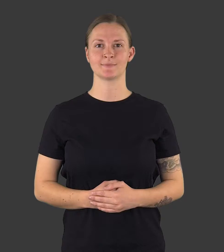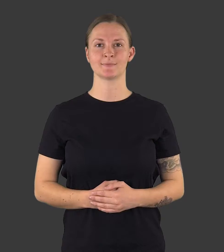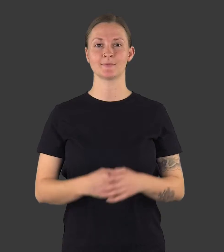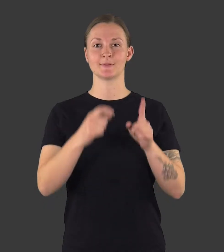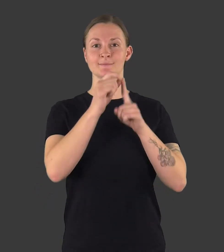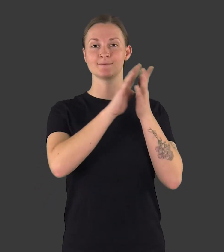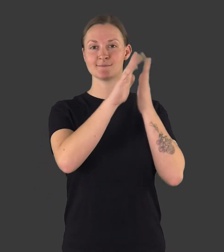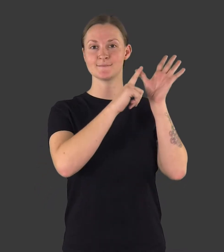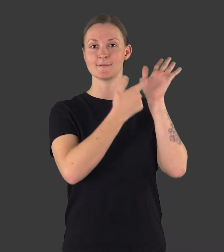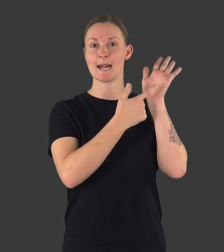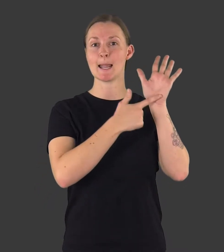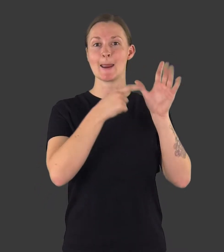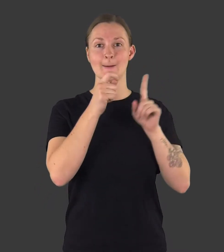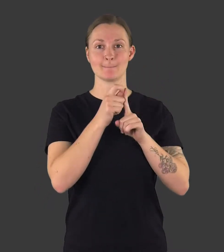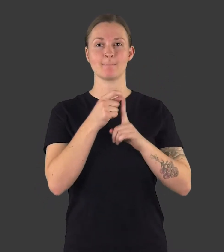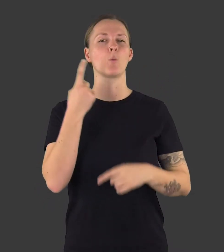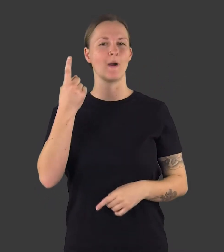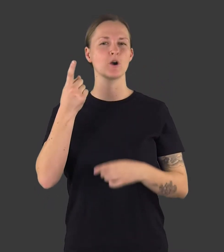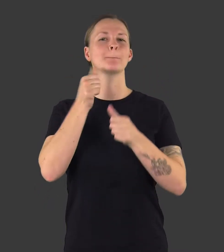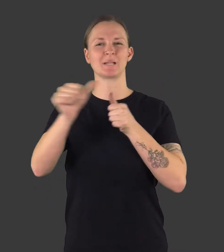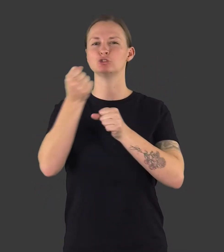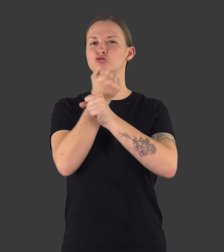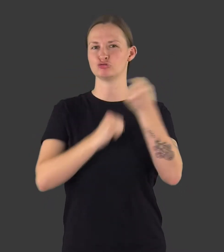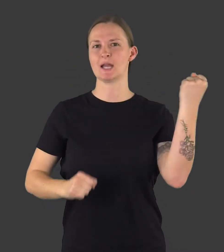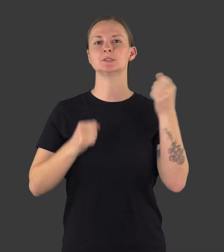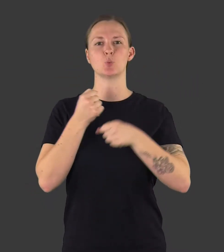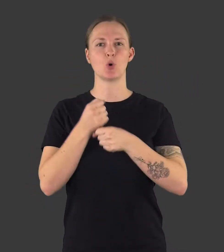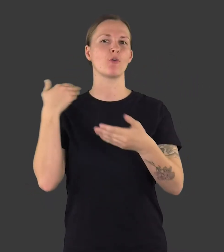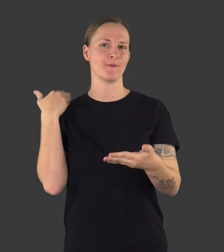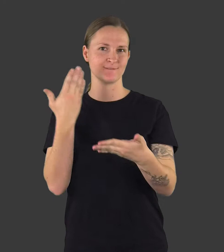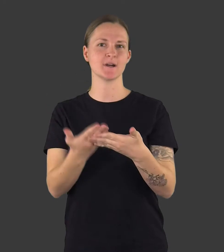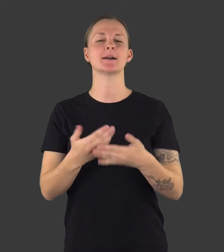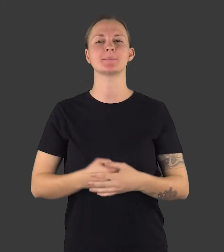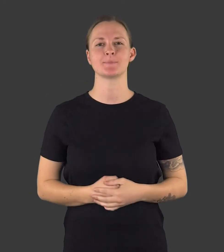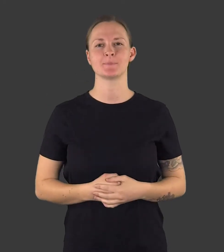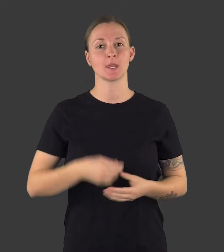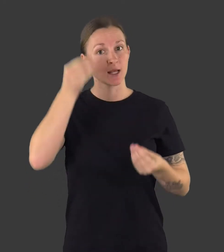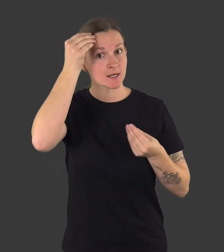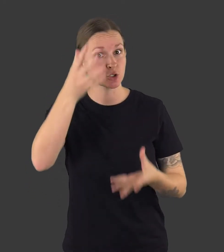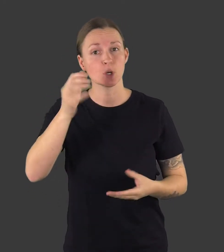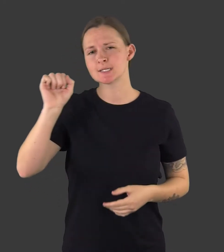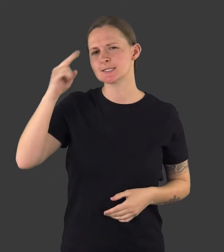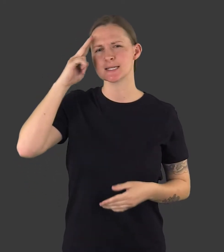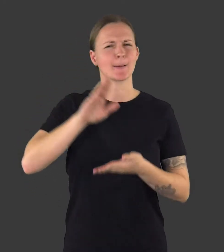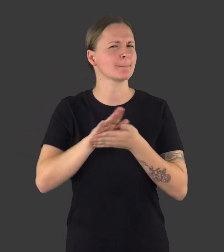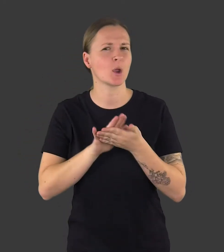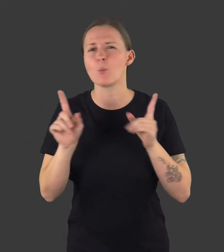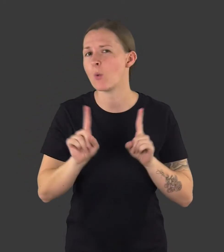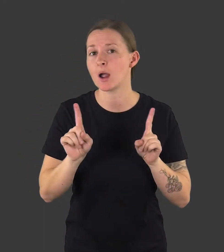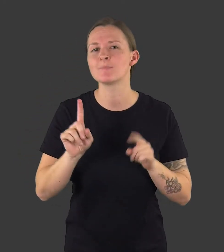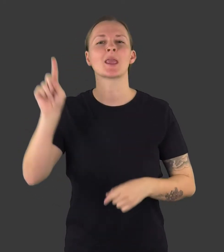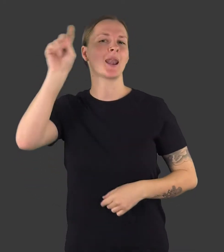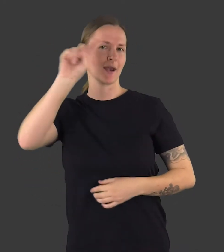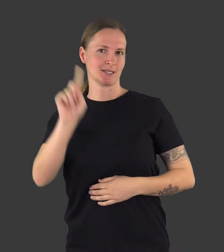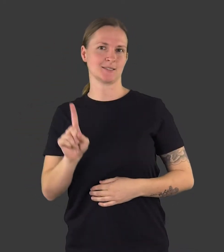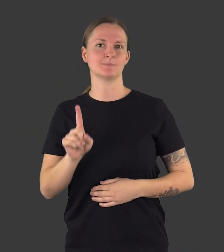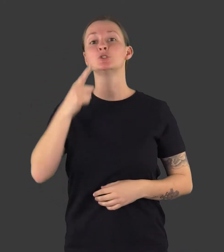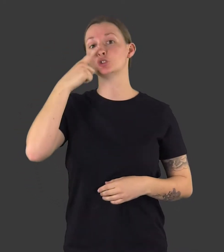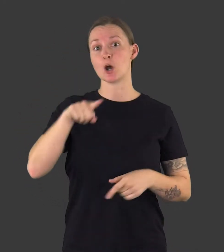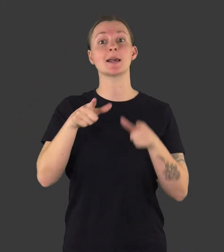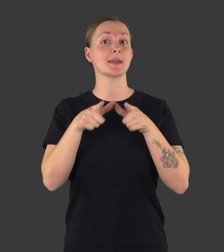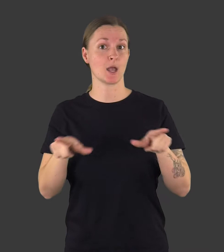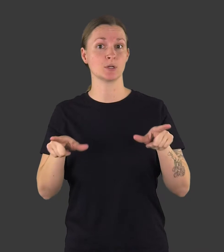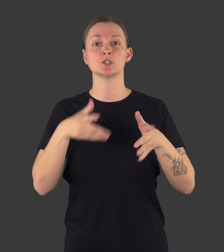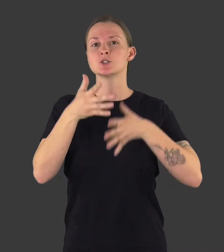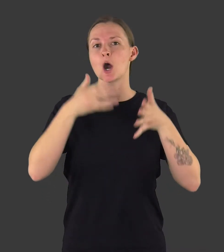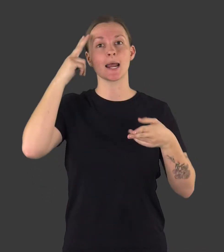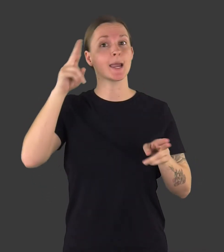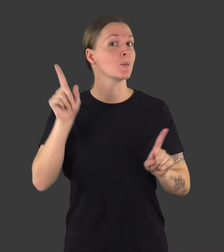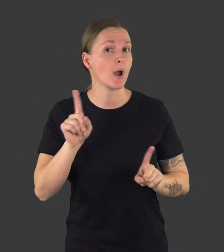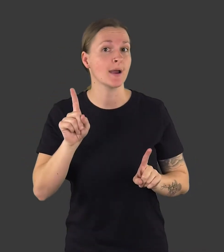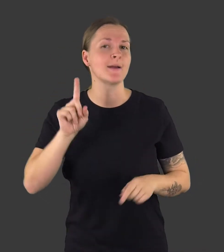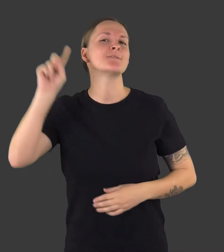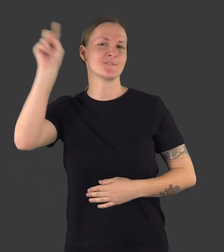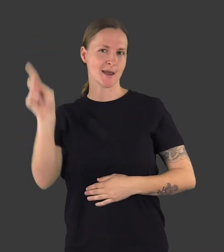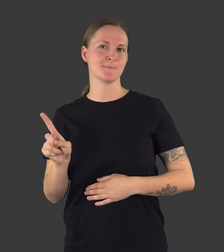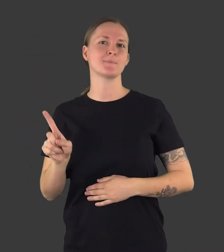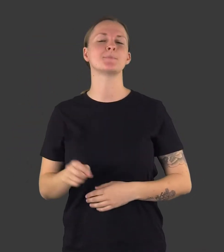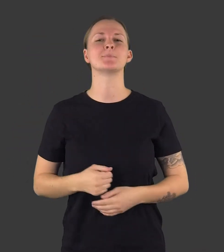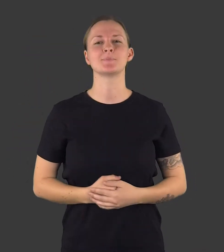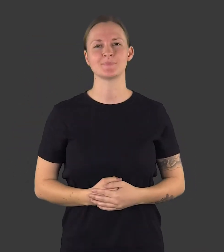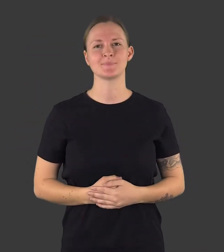Phar Lap was one of the greatest racehorses of all time.